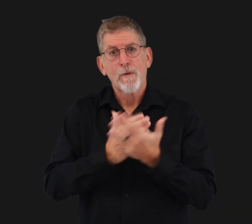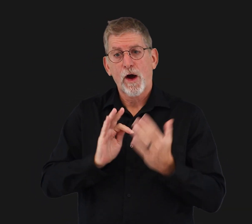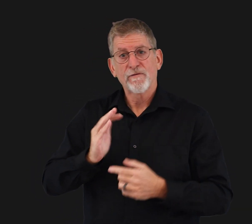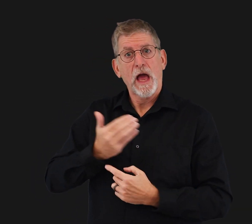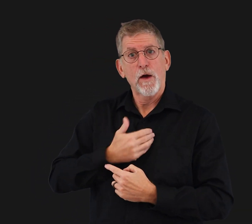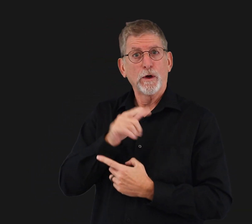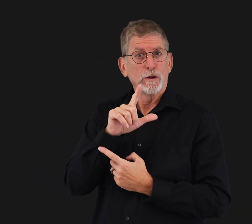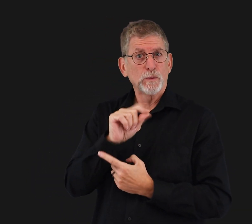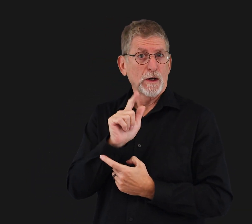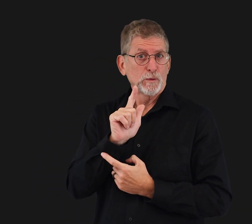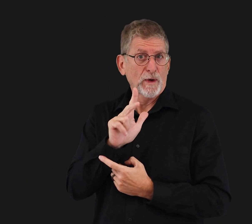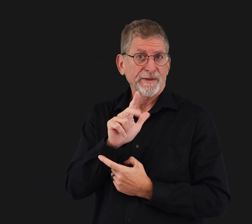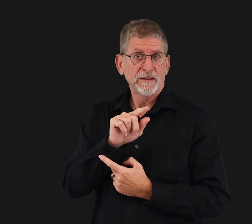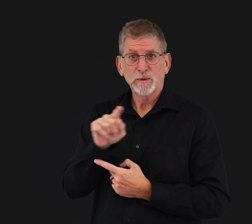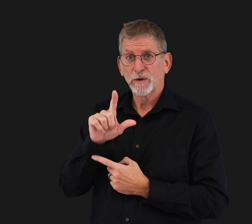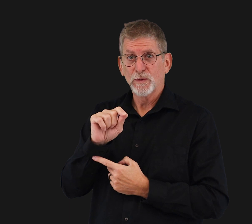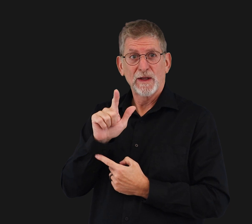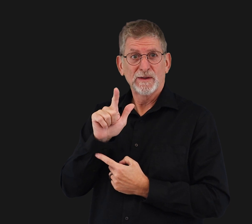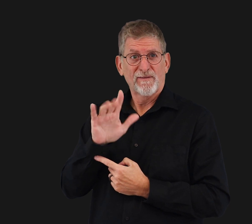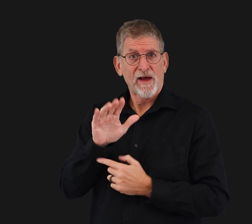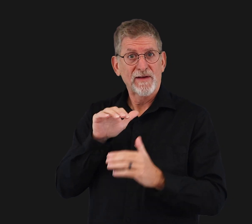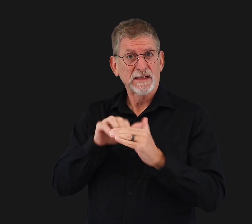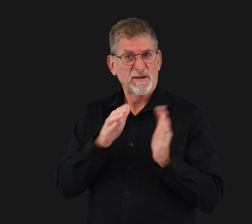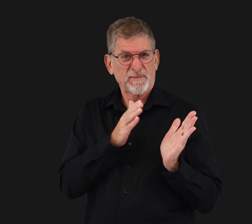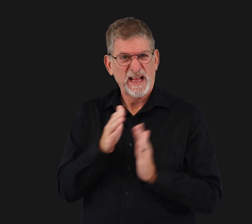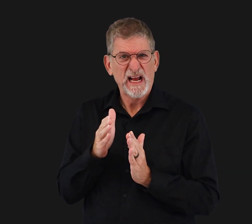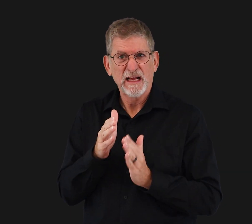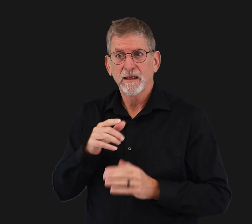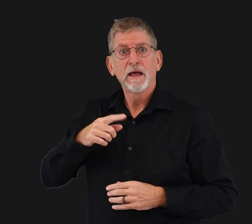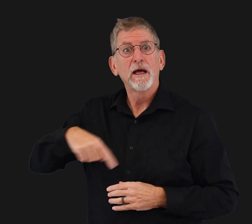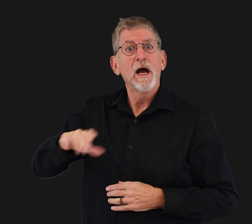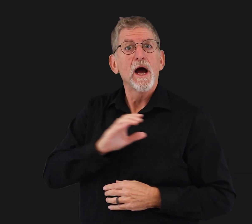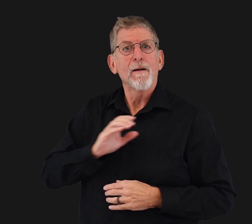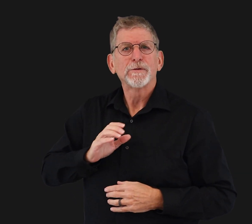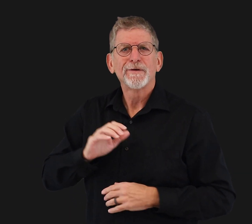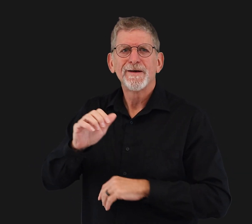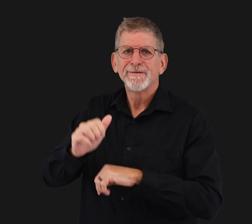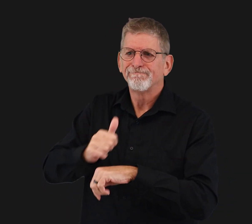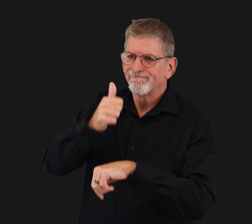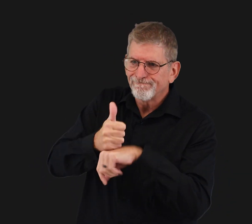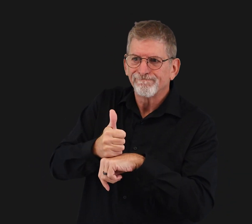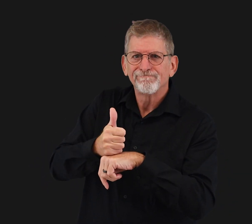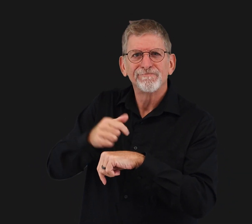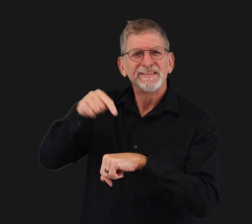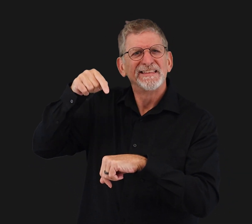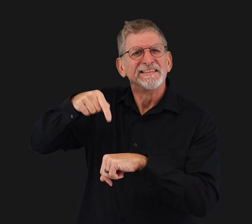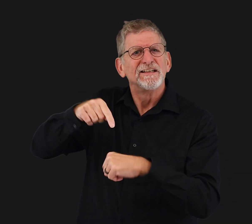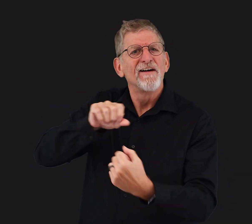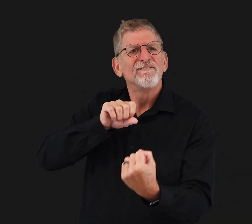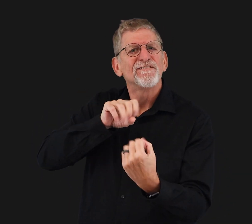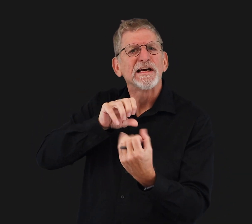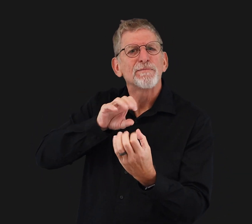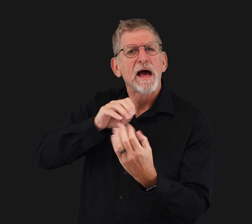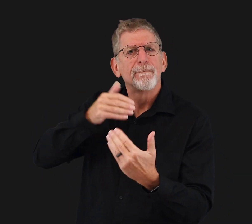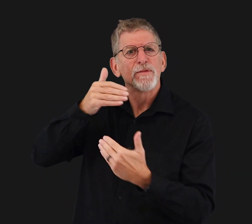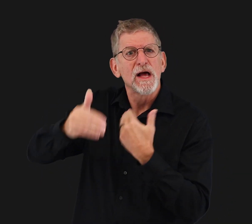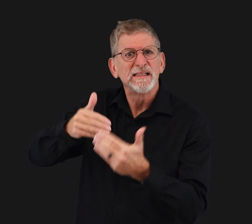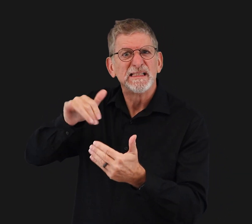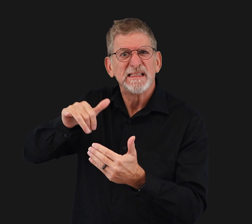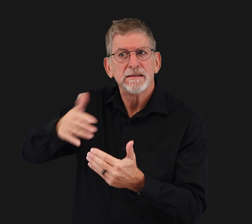As part of our 2023–2025 Accessibility Plan, the Commission created a feedback process